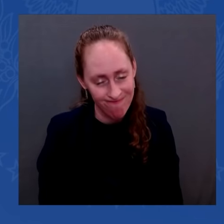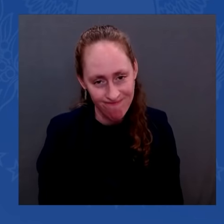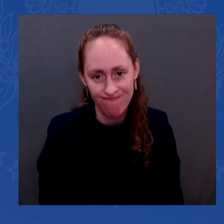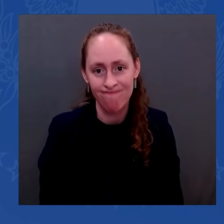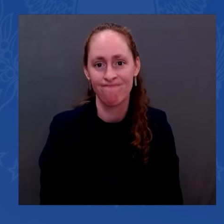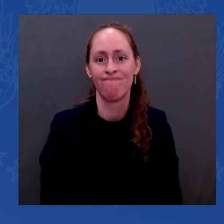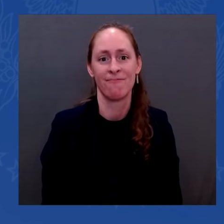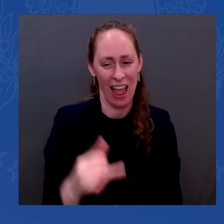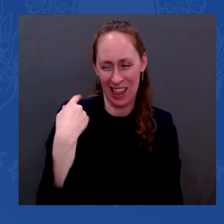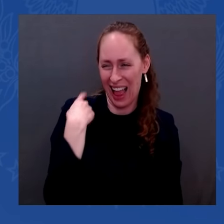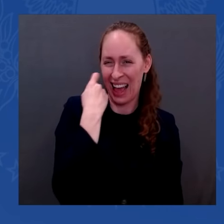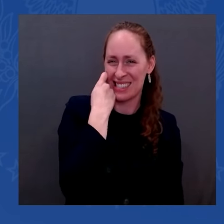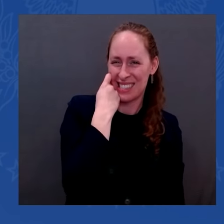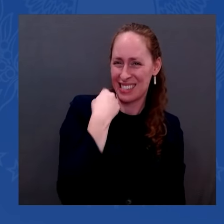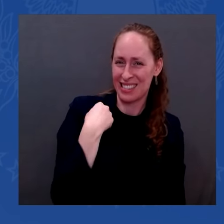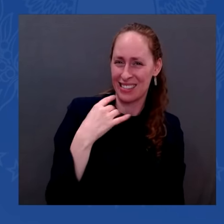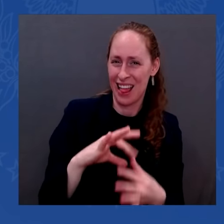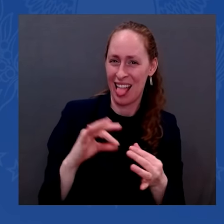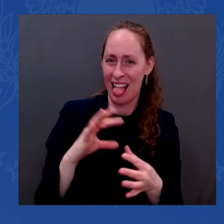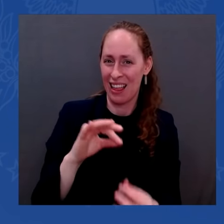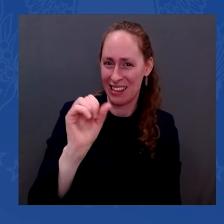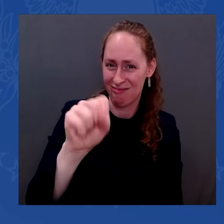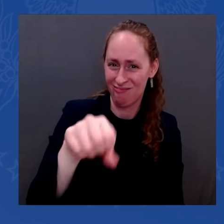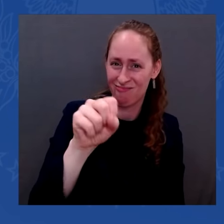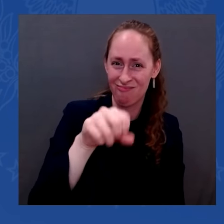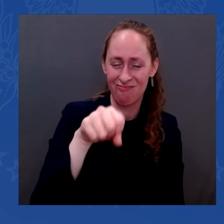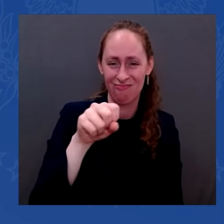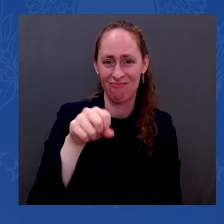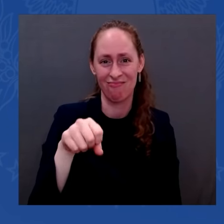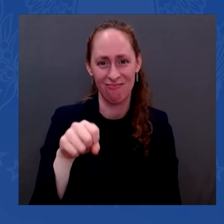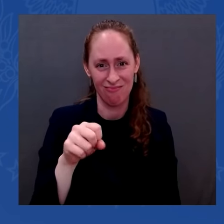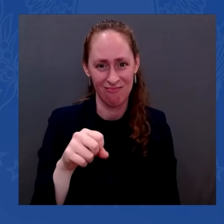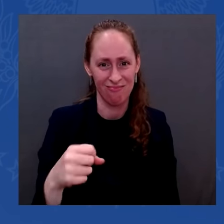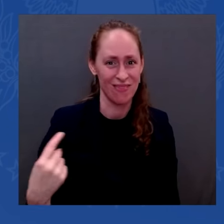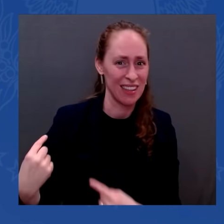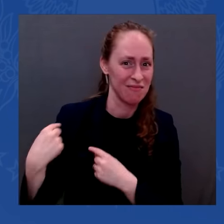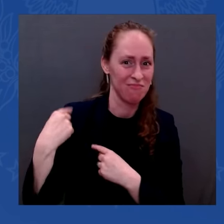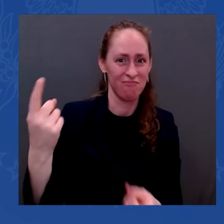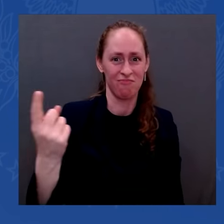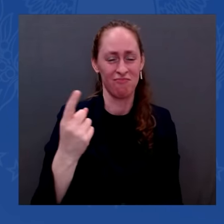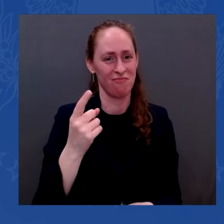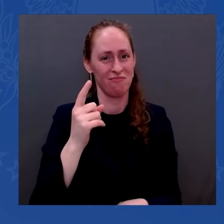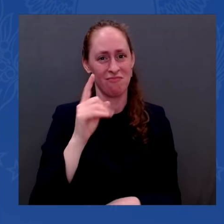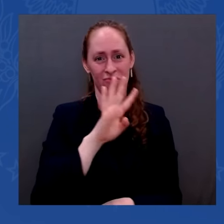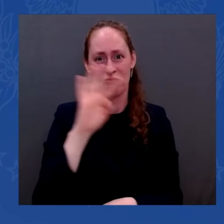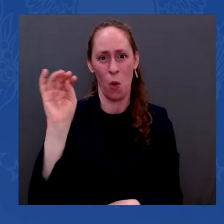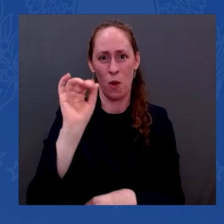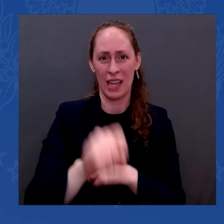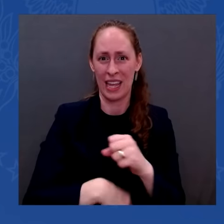We have been working with local educational institutions to develop the curricula that will train the workers